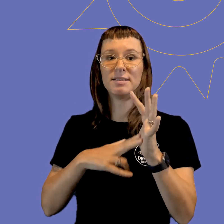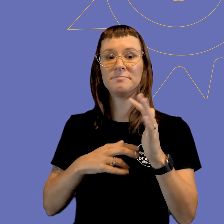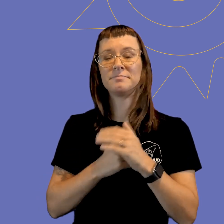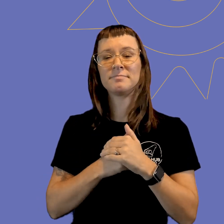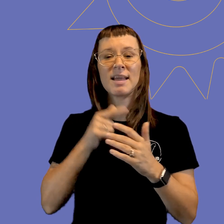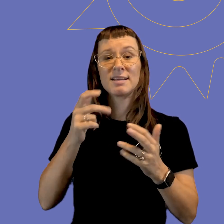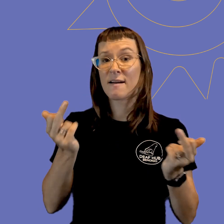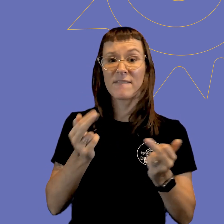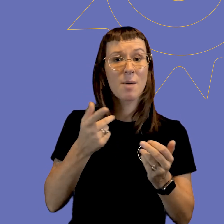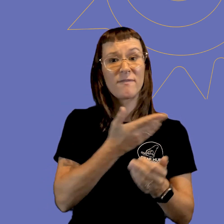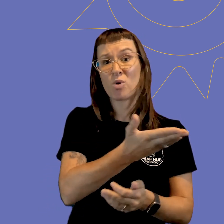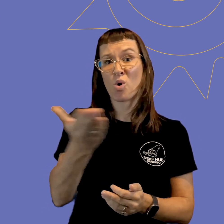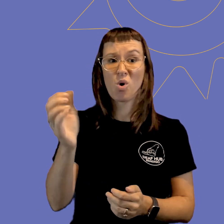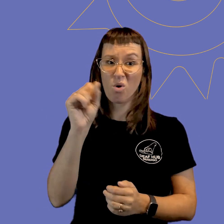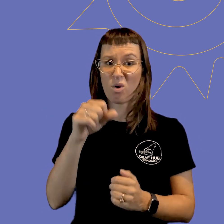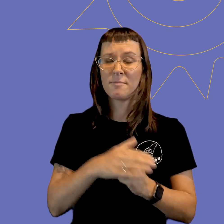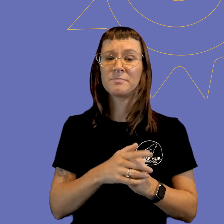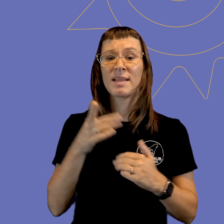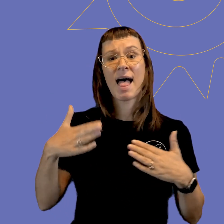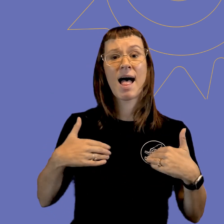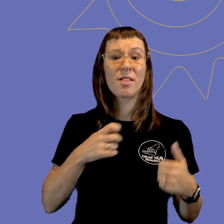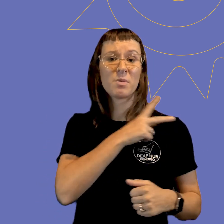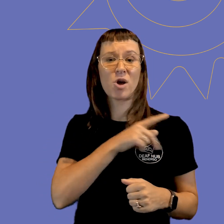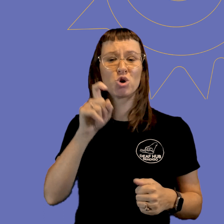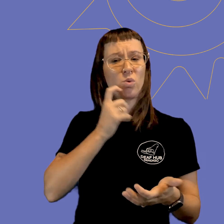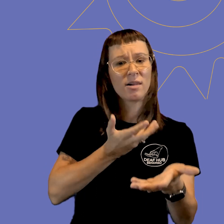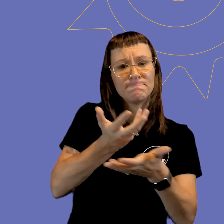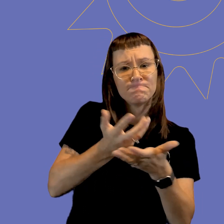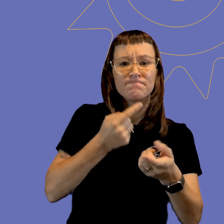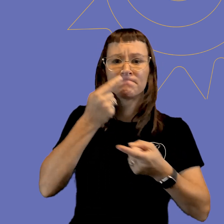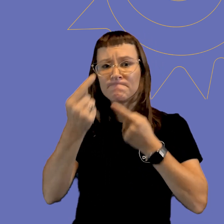and it's available to most people due for their cervical screening test. If you choose